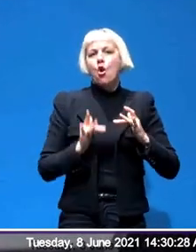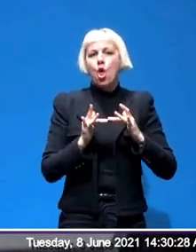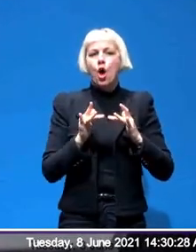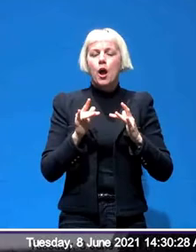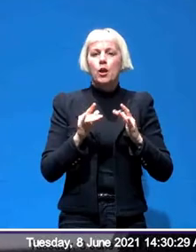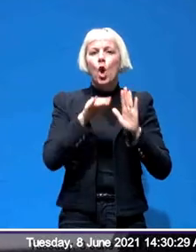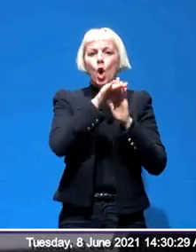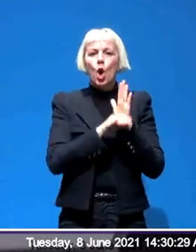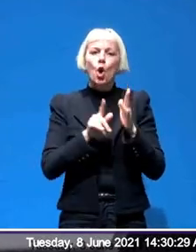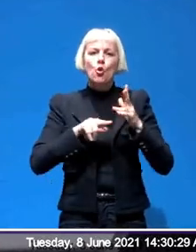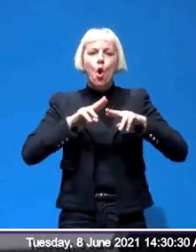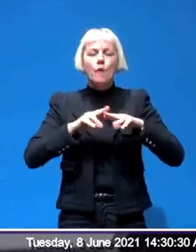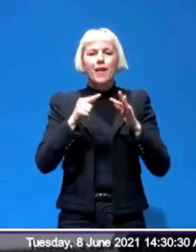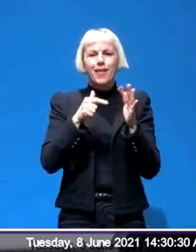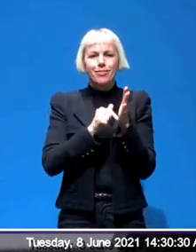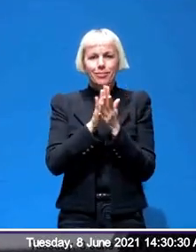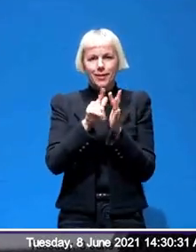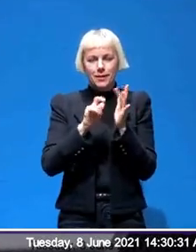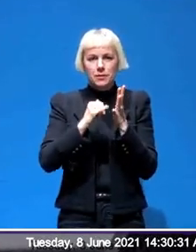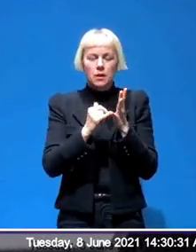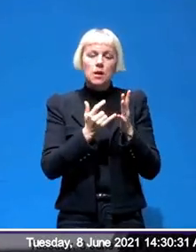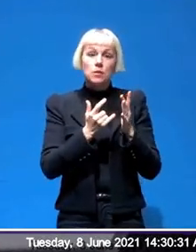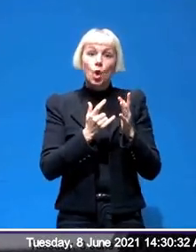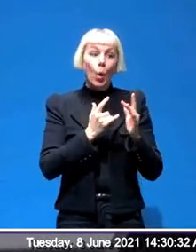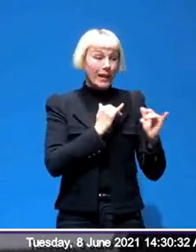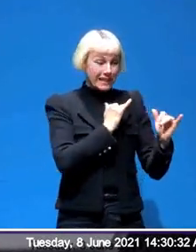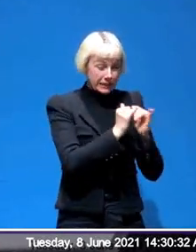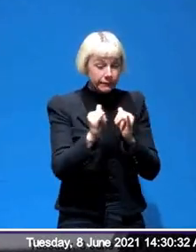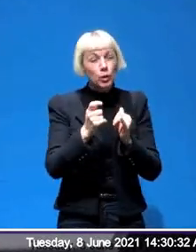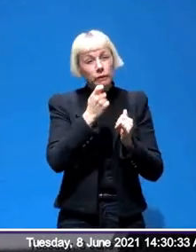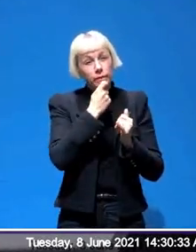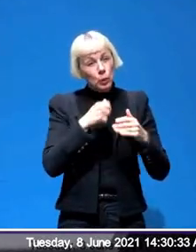So we interviewed them over a period of a few days and that information then was